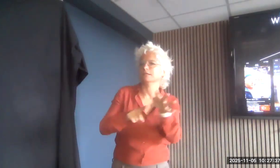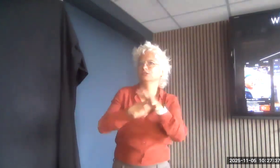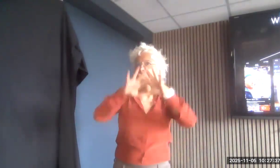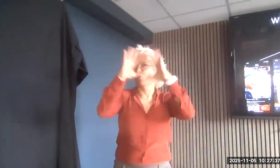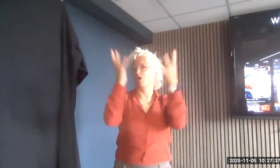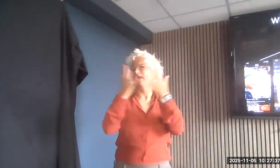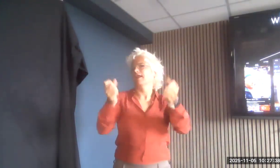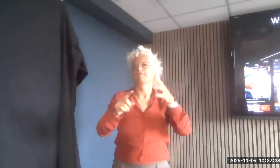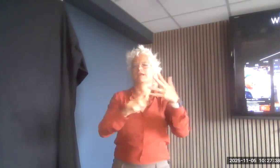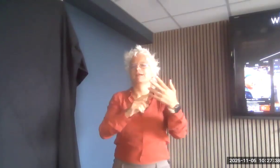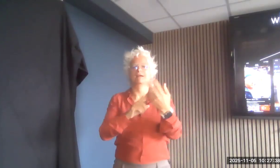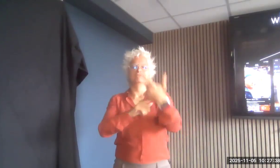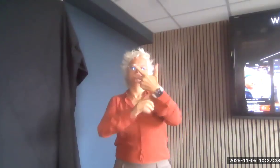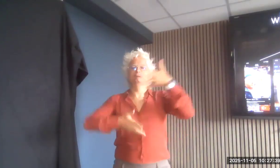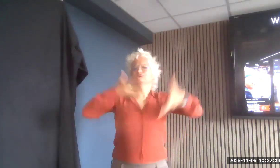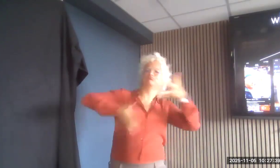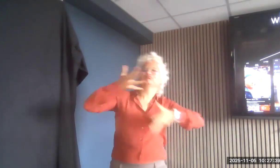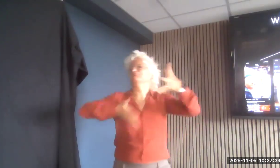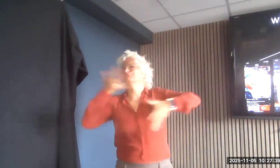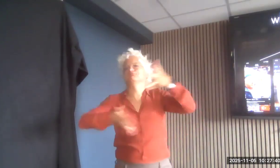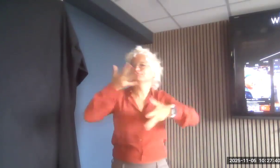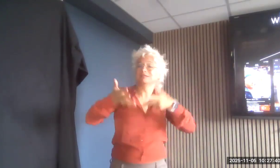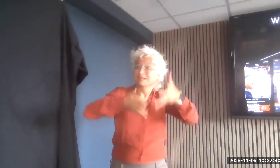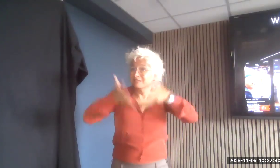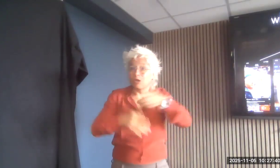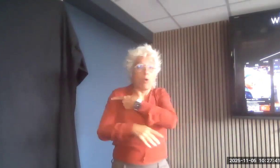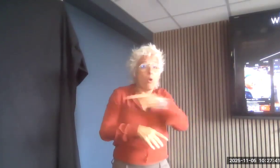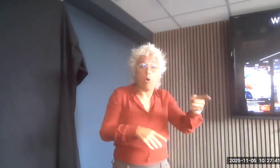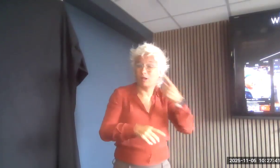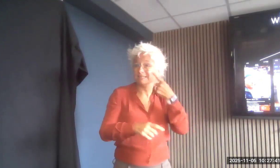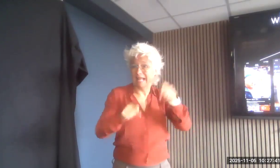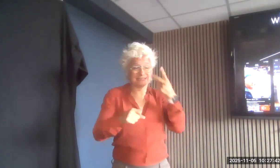So why did deaf influencers use International Sign? We've seen an.